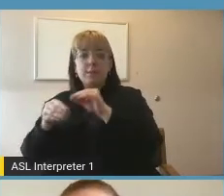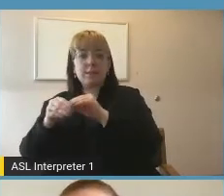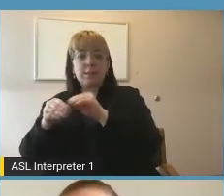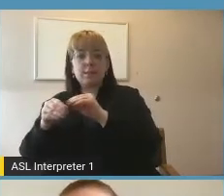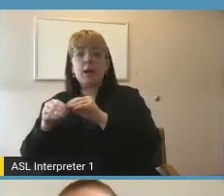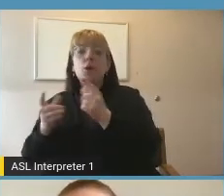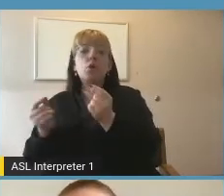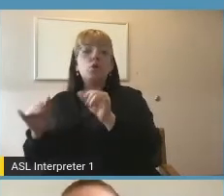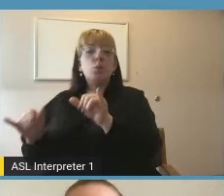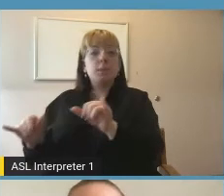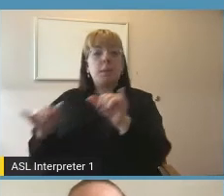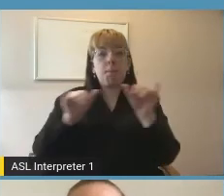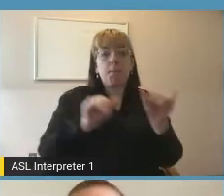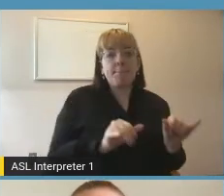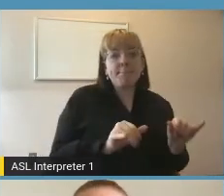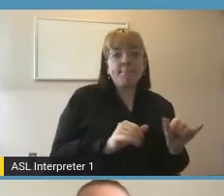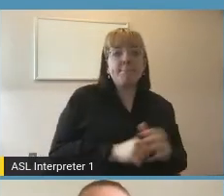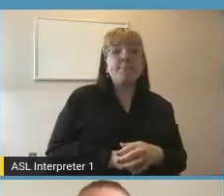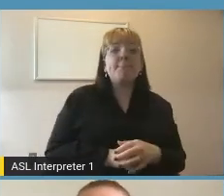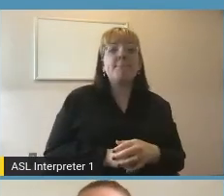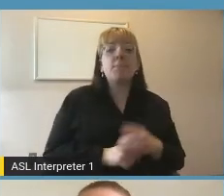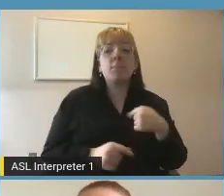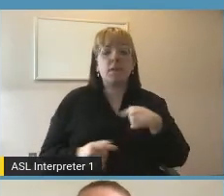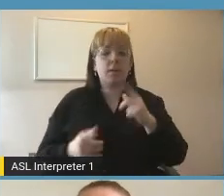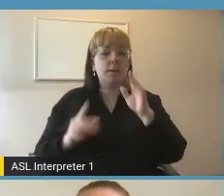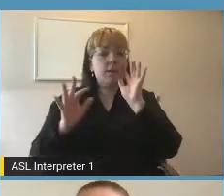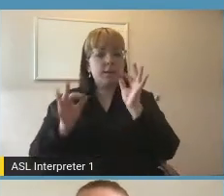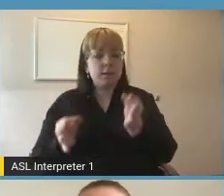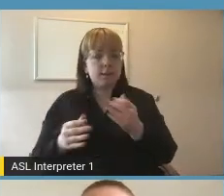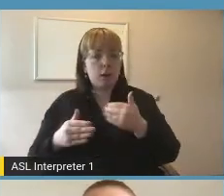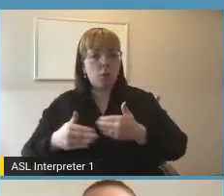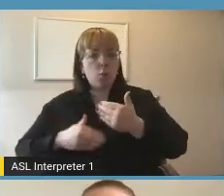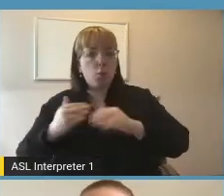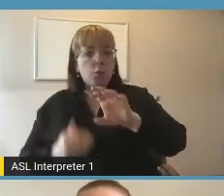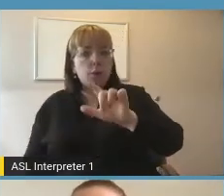Then you're going to determine the order of clips and write narration and transitions